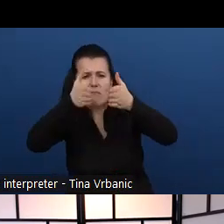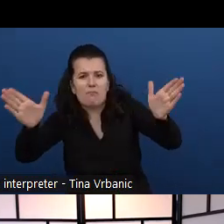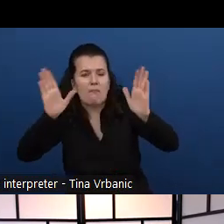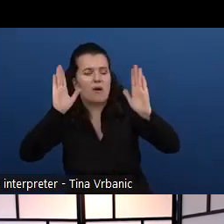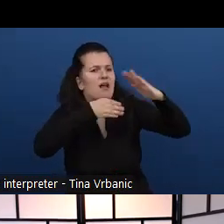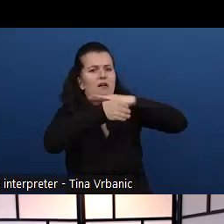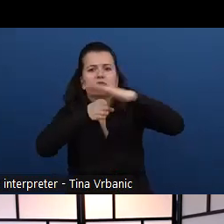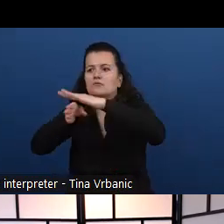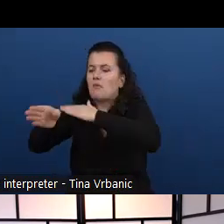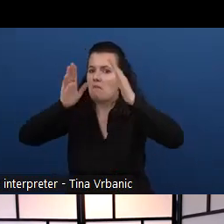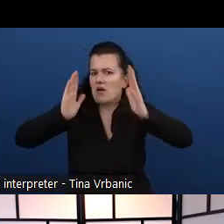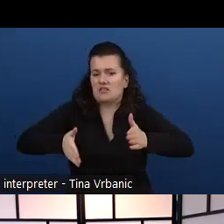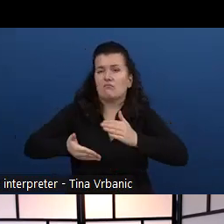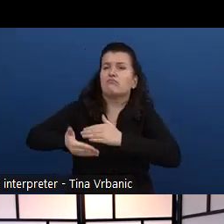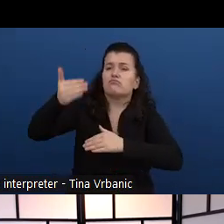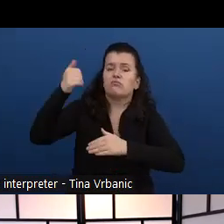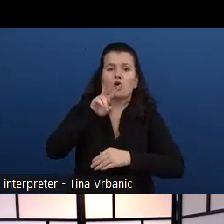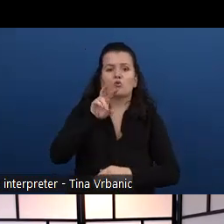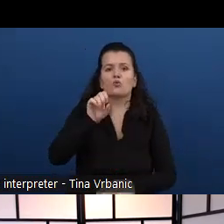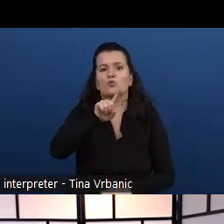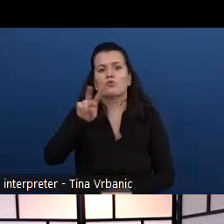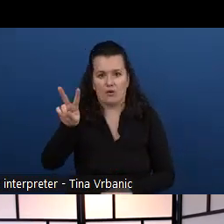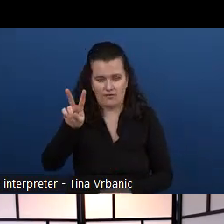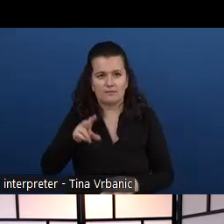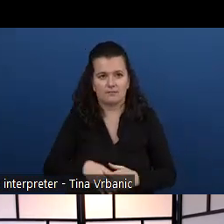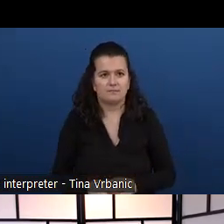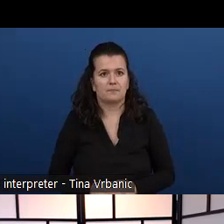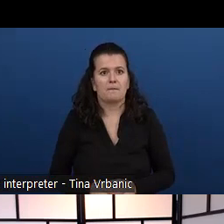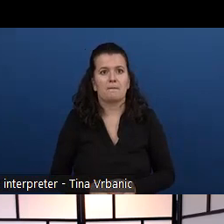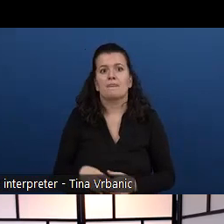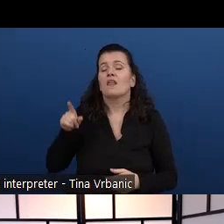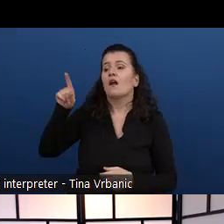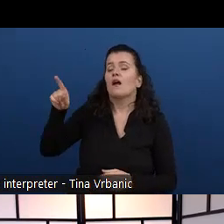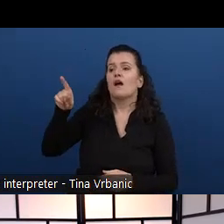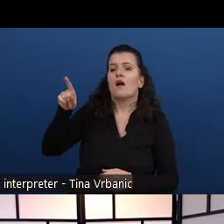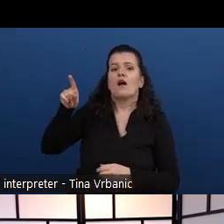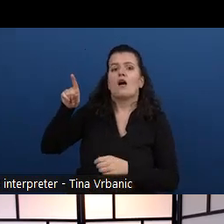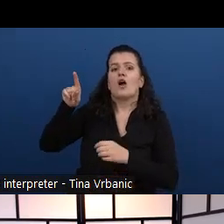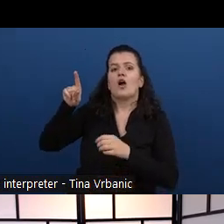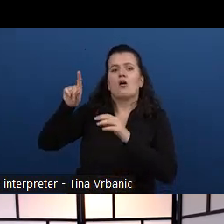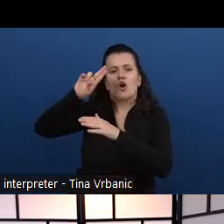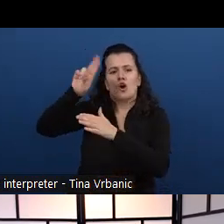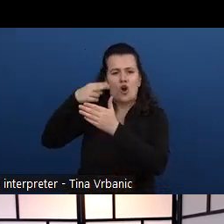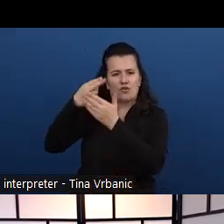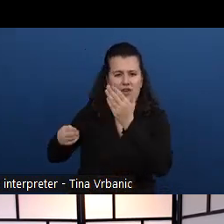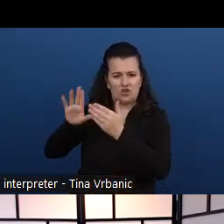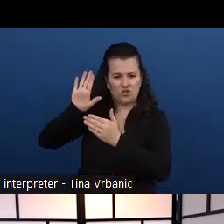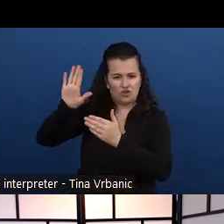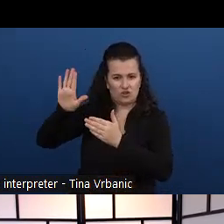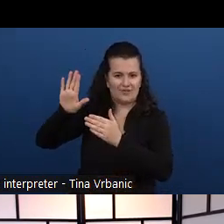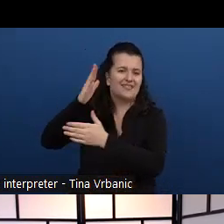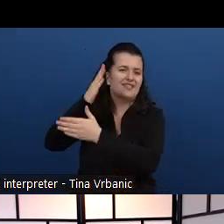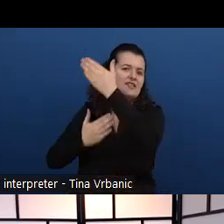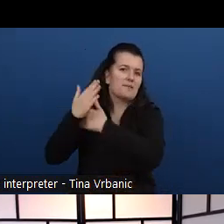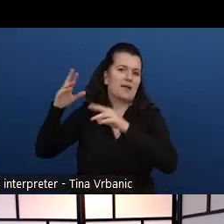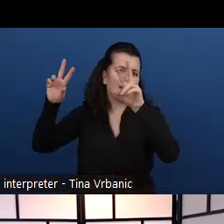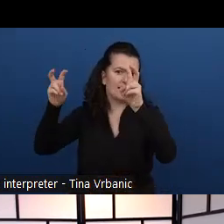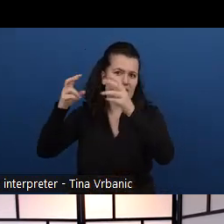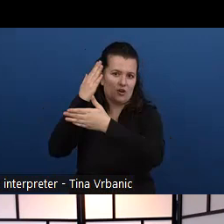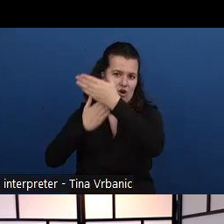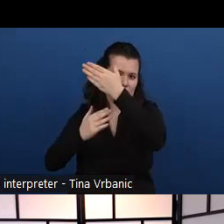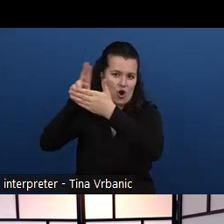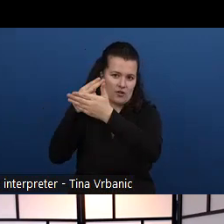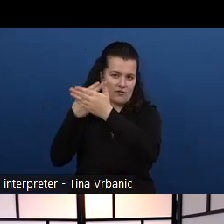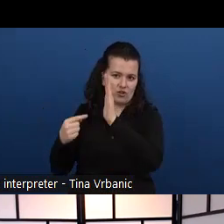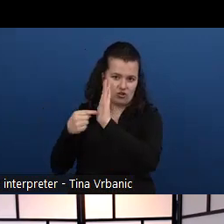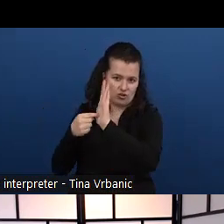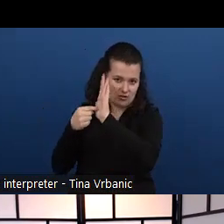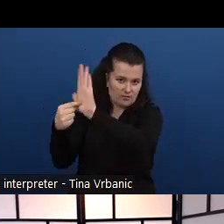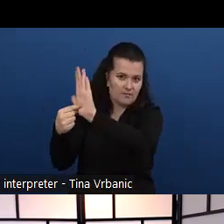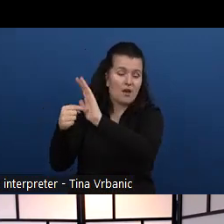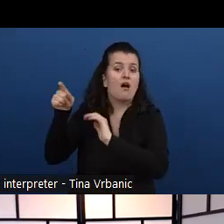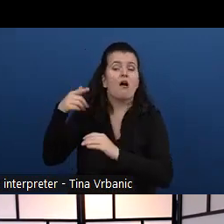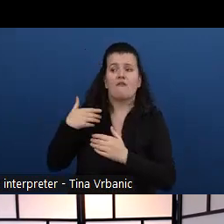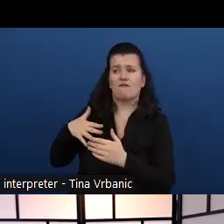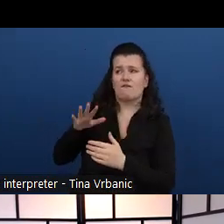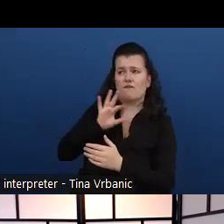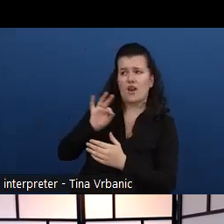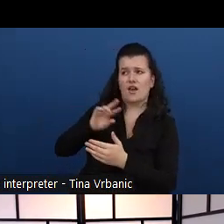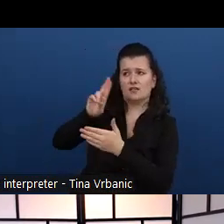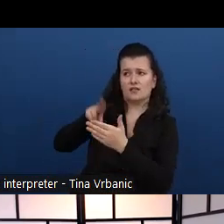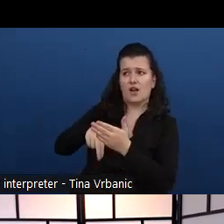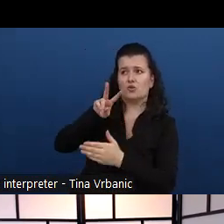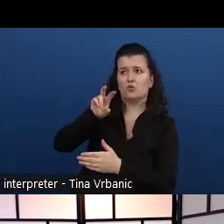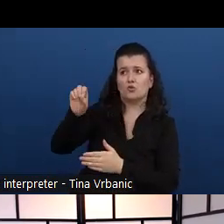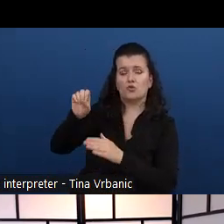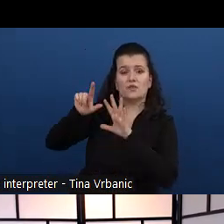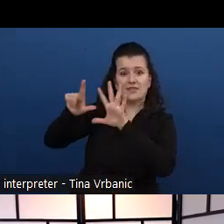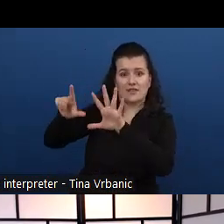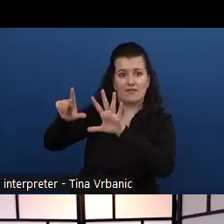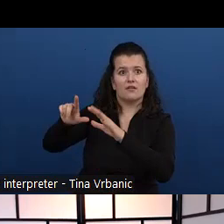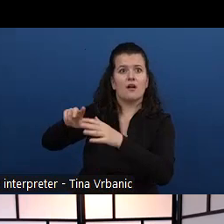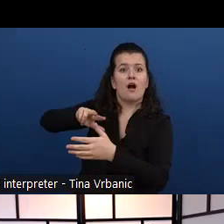We signed the CRPD in 2007.